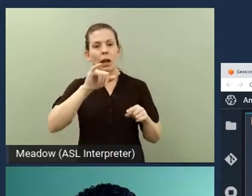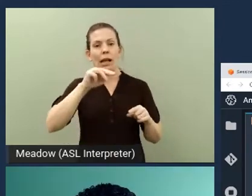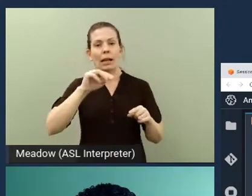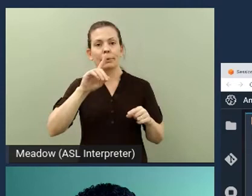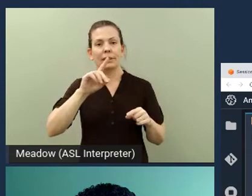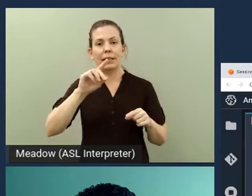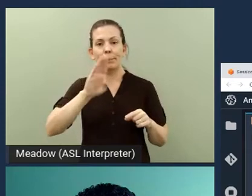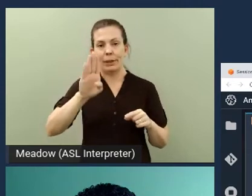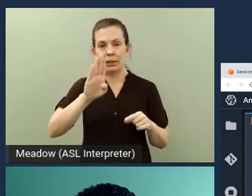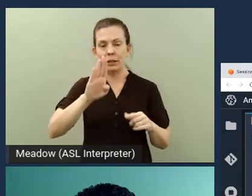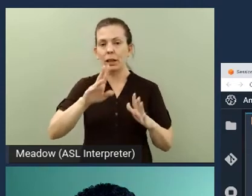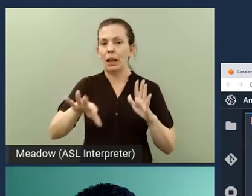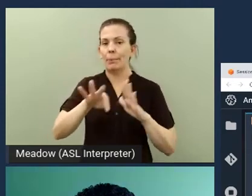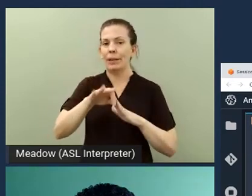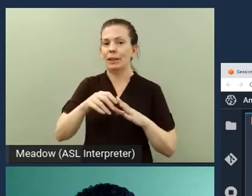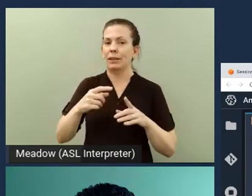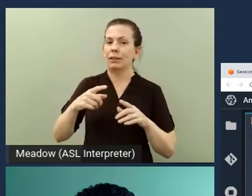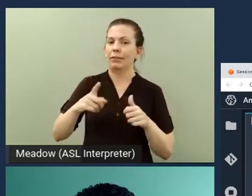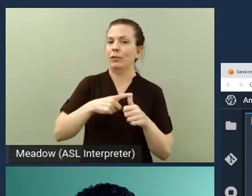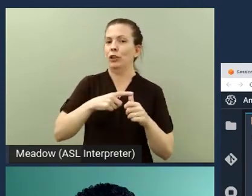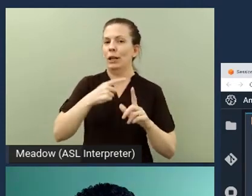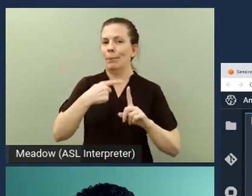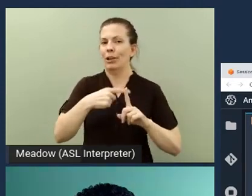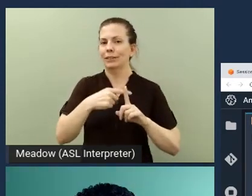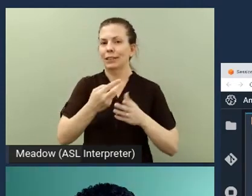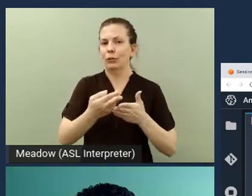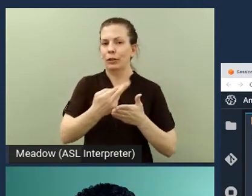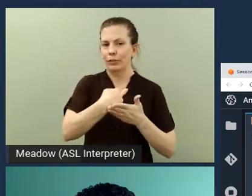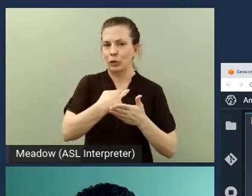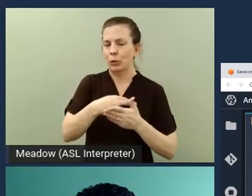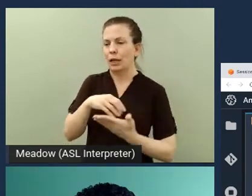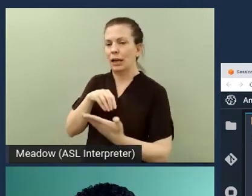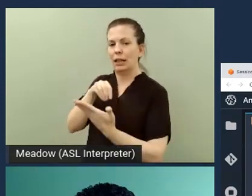that a, a positive review that I found, and then I plugged it in over here.